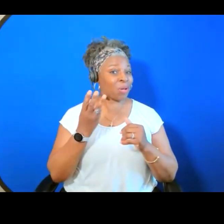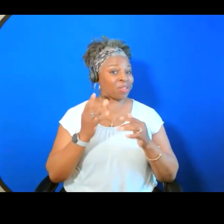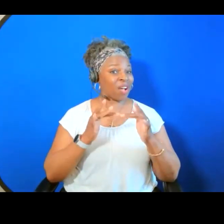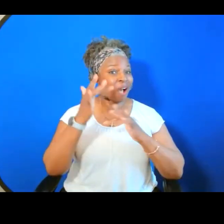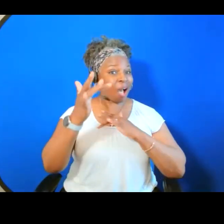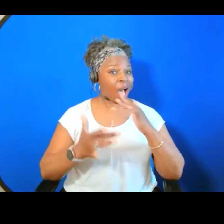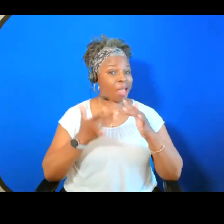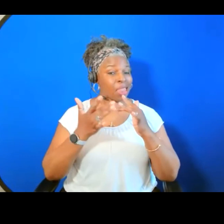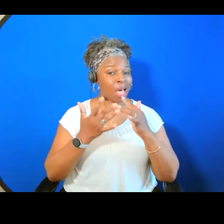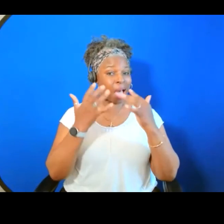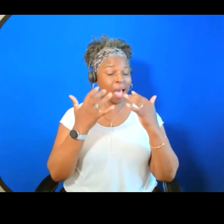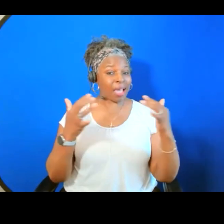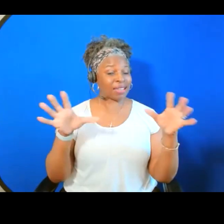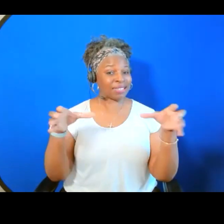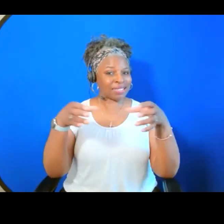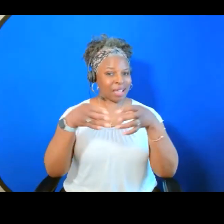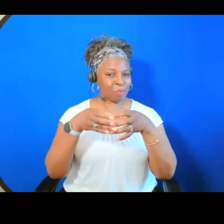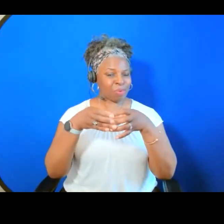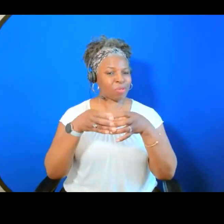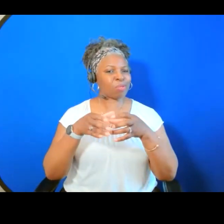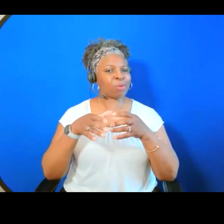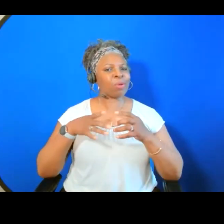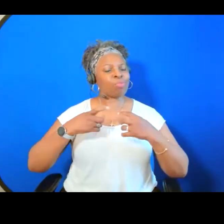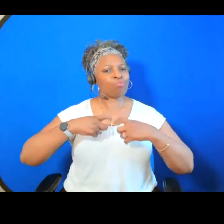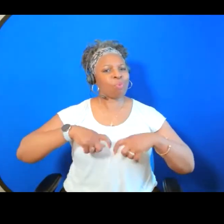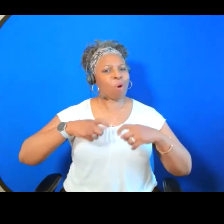‘What is the role of democracy in social practice - can all voices be heard?’